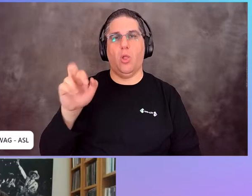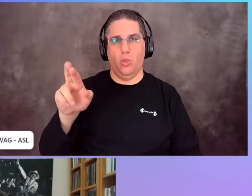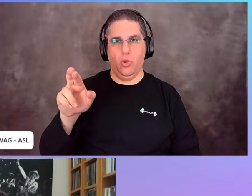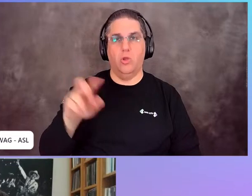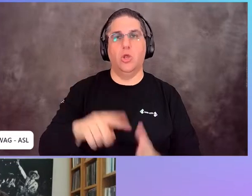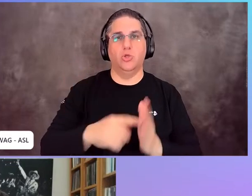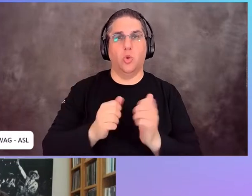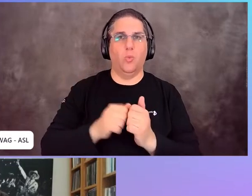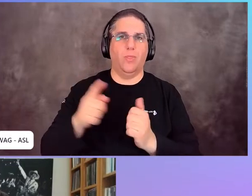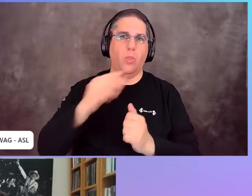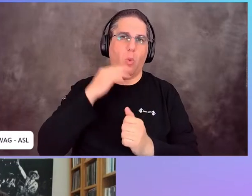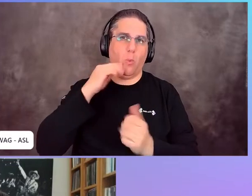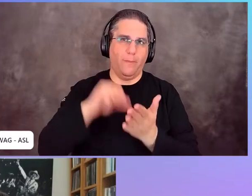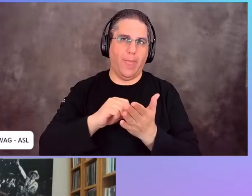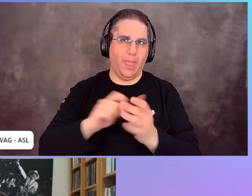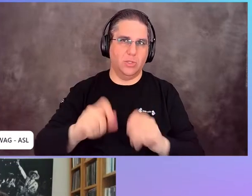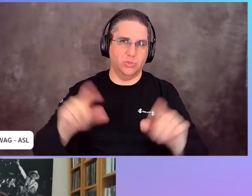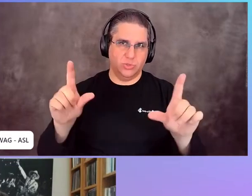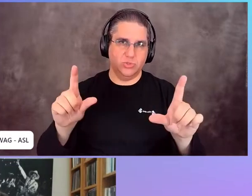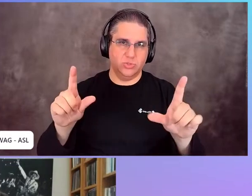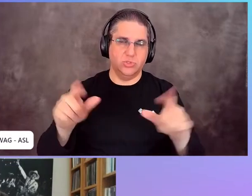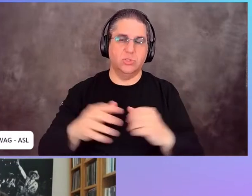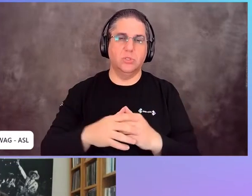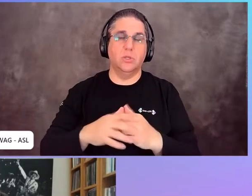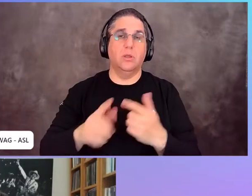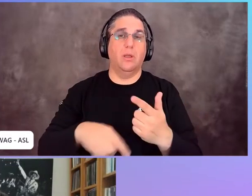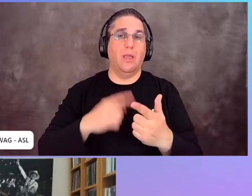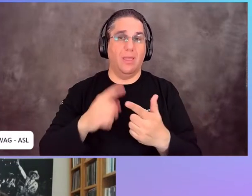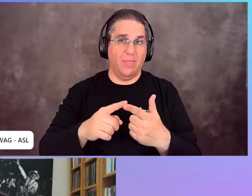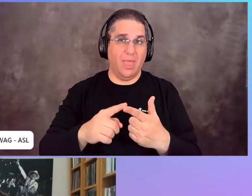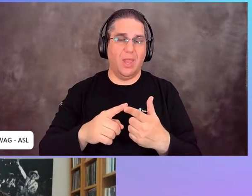of pages? [ [>>] ] To some degree we